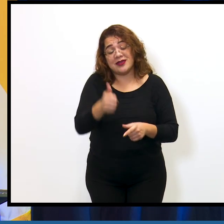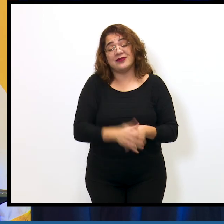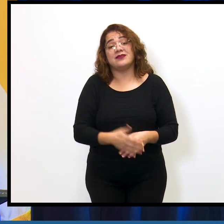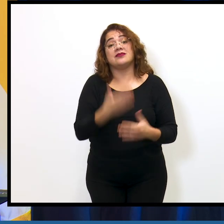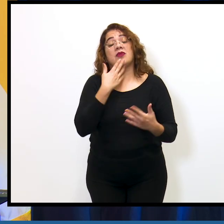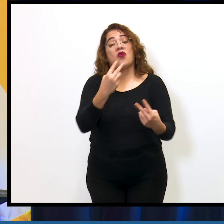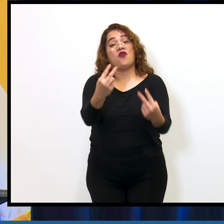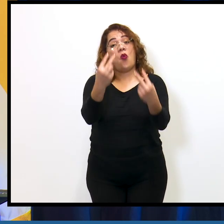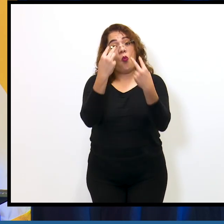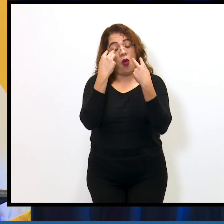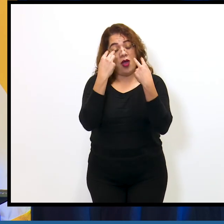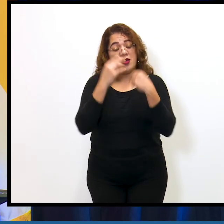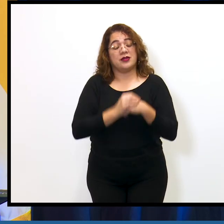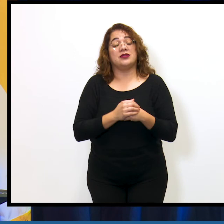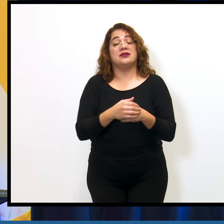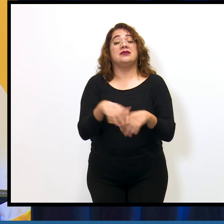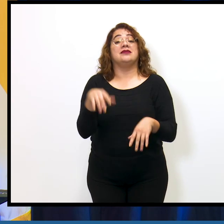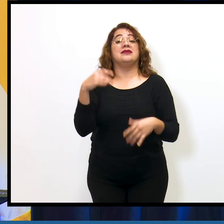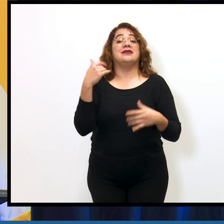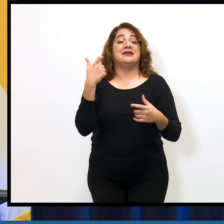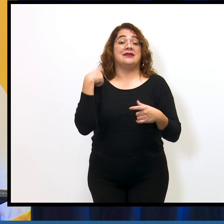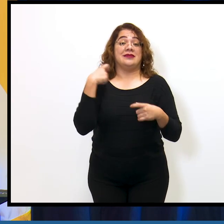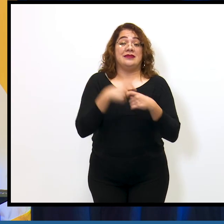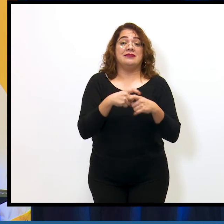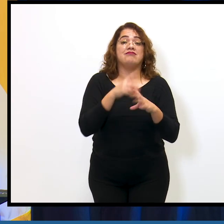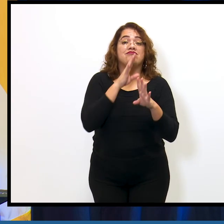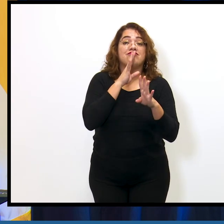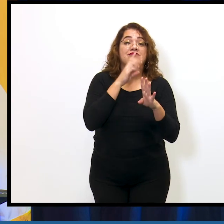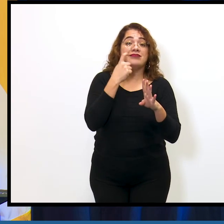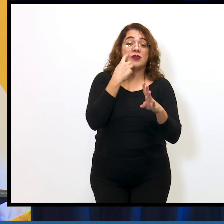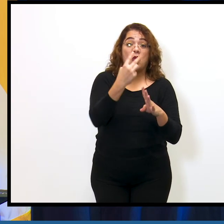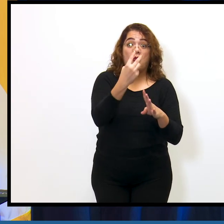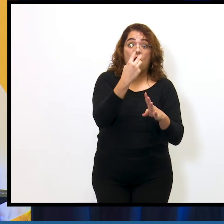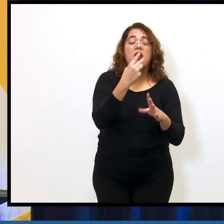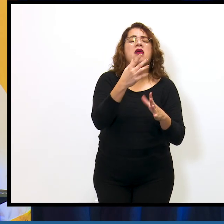If you've just joined during our Spanish translation please visit our Facebook